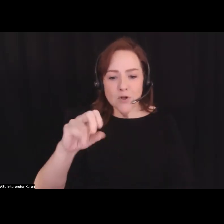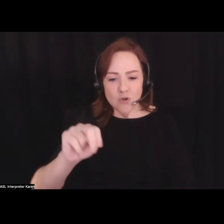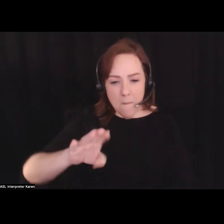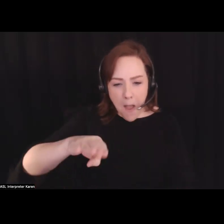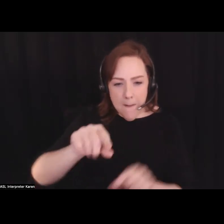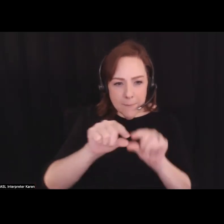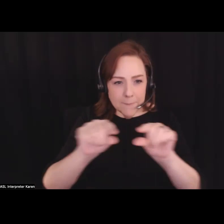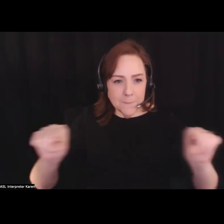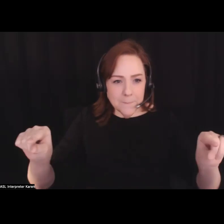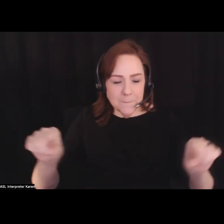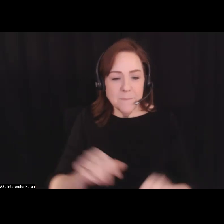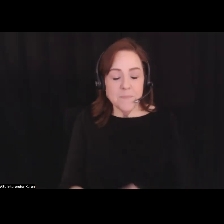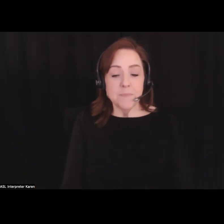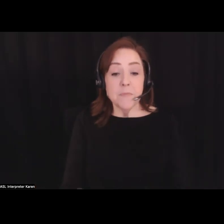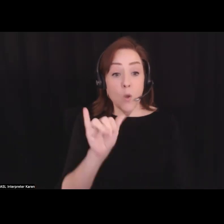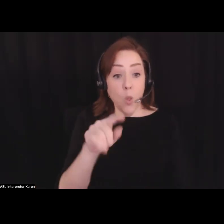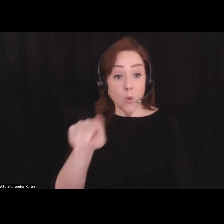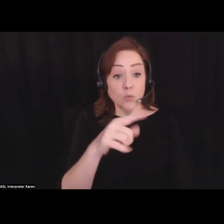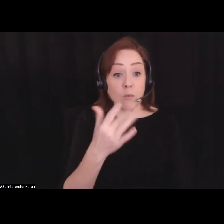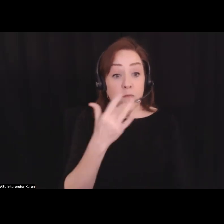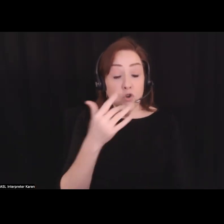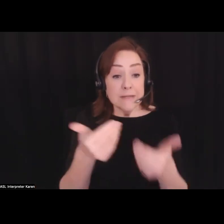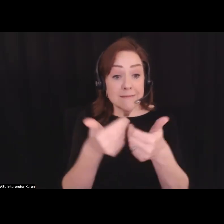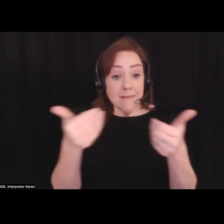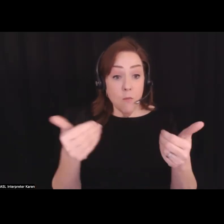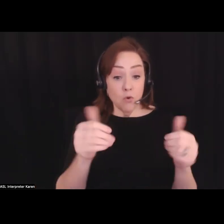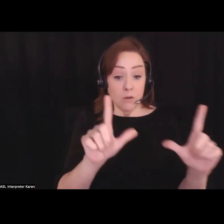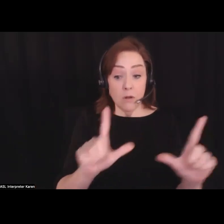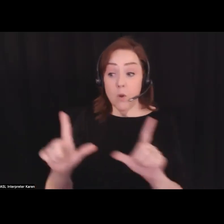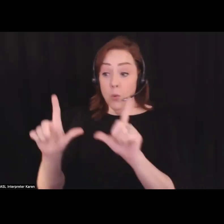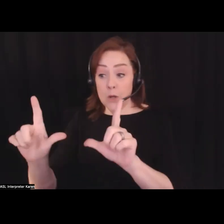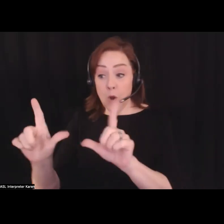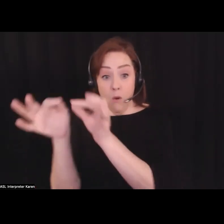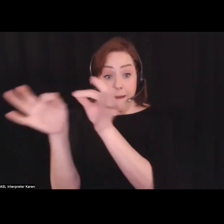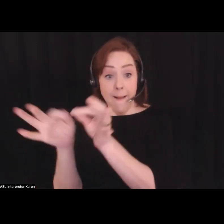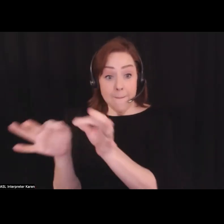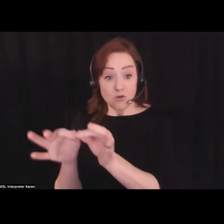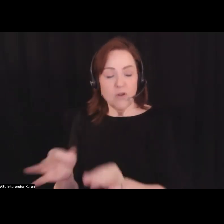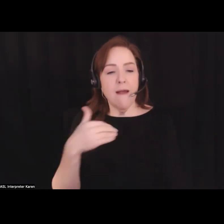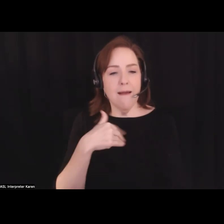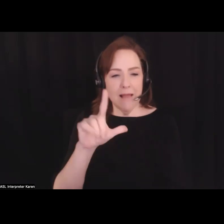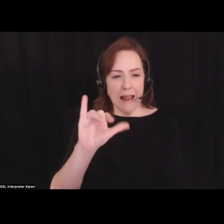their cart or captioning in a separate window I'm going to put that link in the chat box right now.